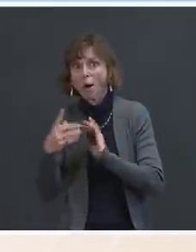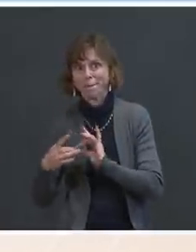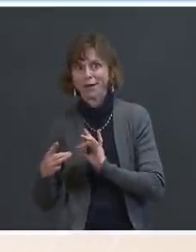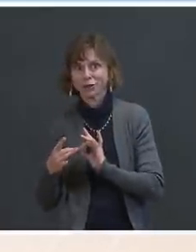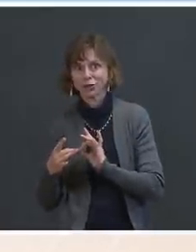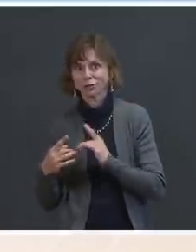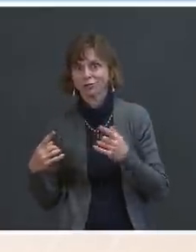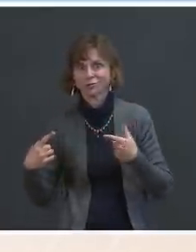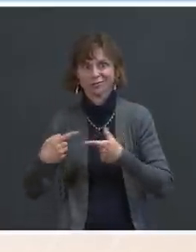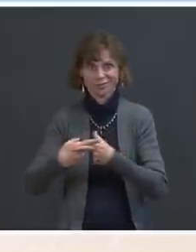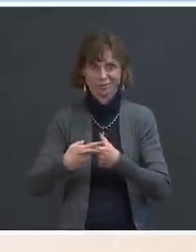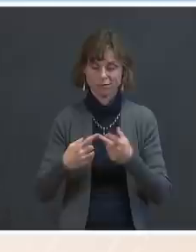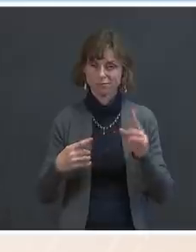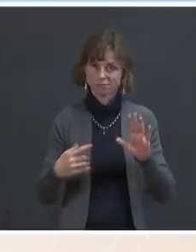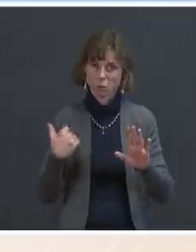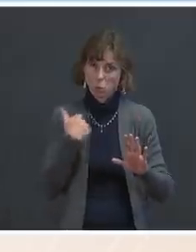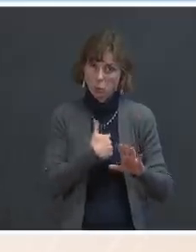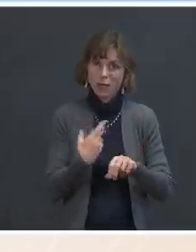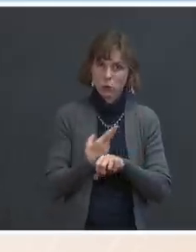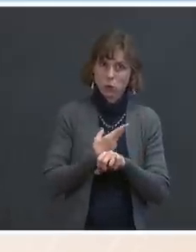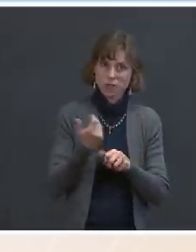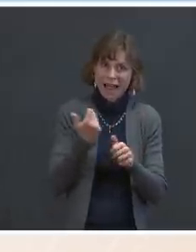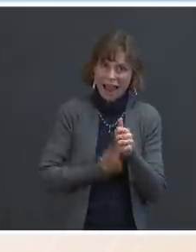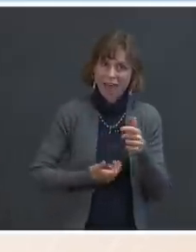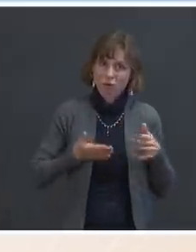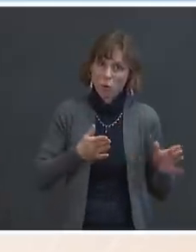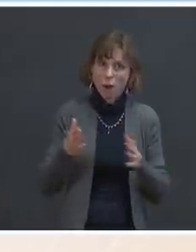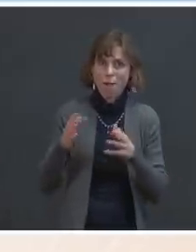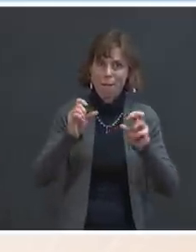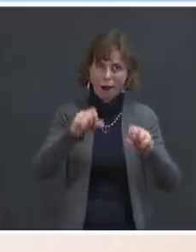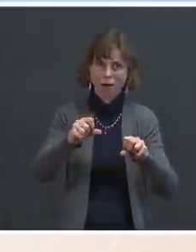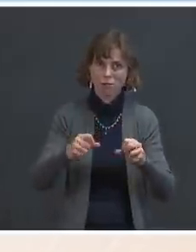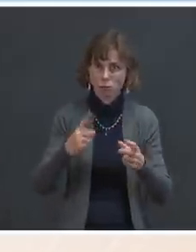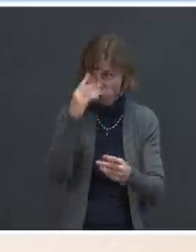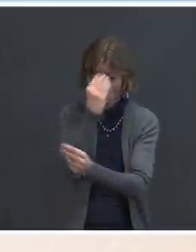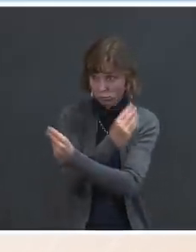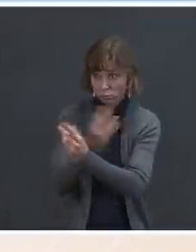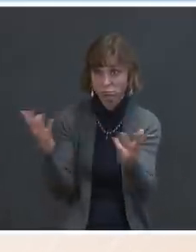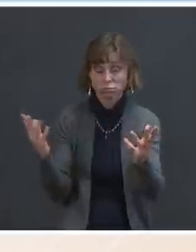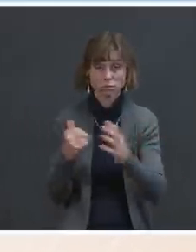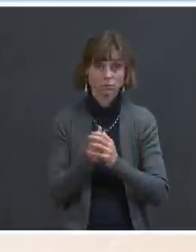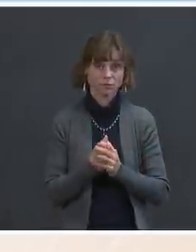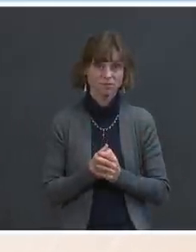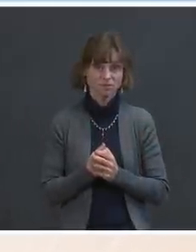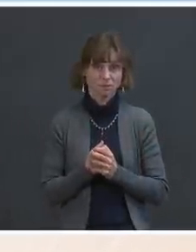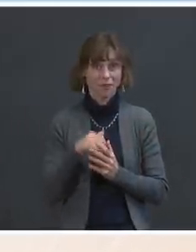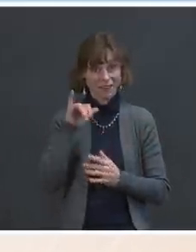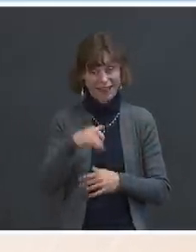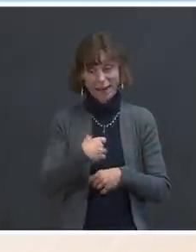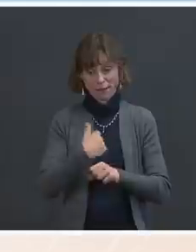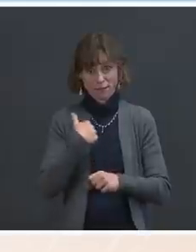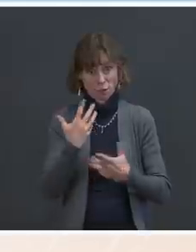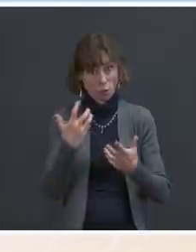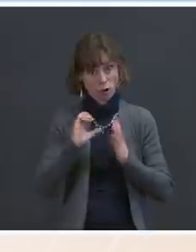we can to get that message out there. And that leads me to want to reiterate, as I did before: